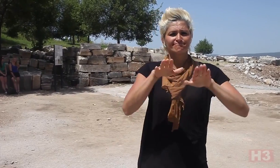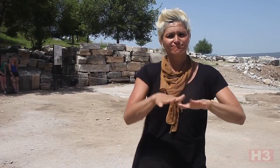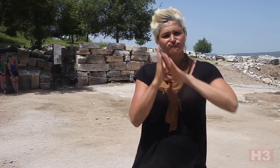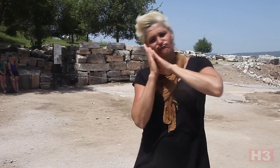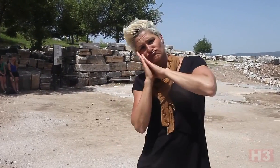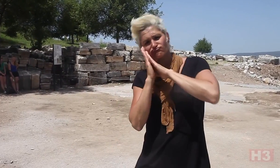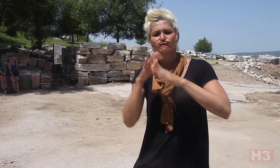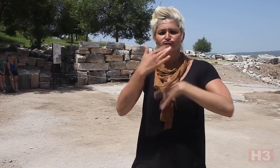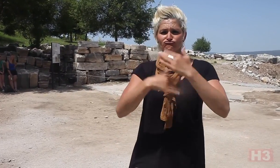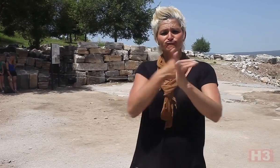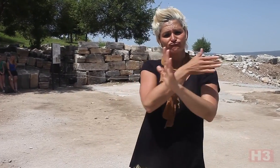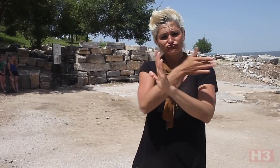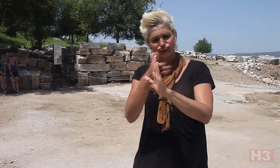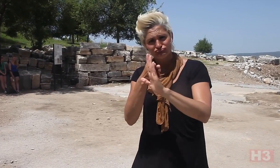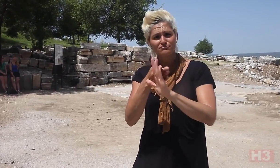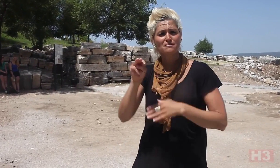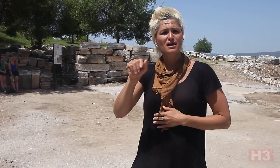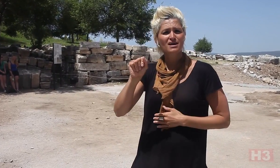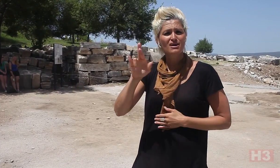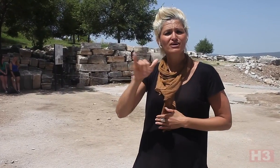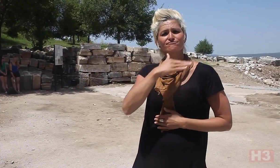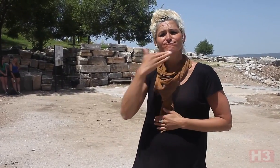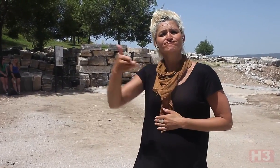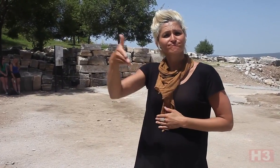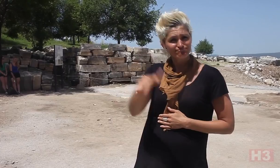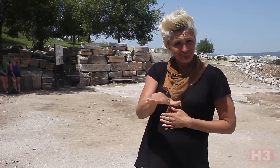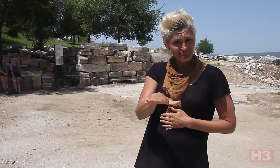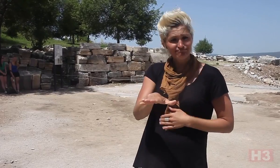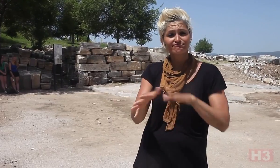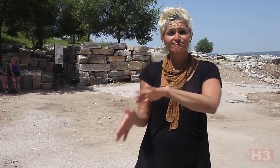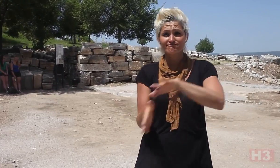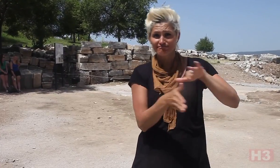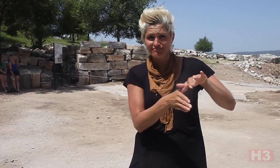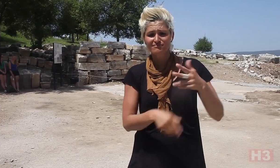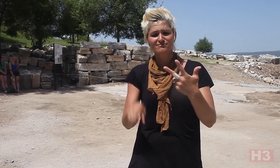They lived together here till Mary passed away.